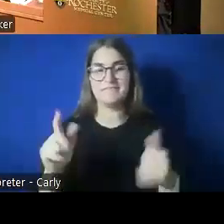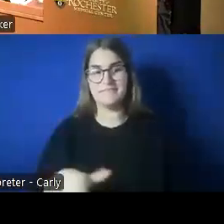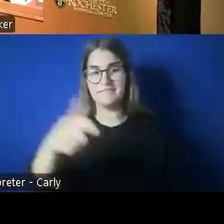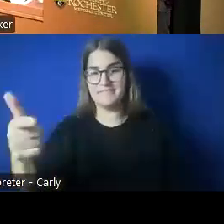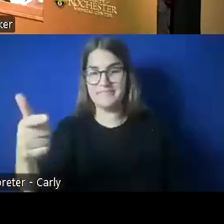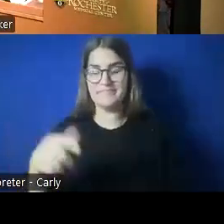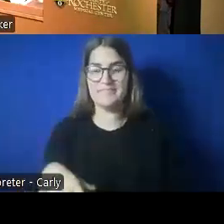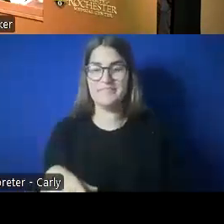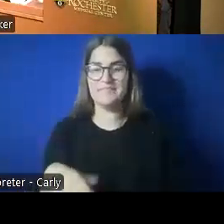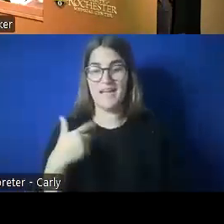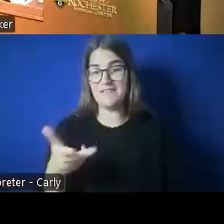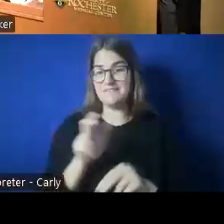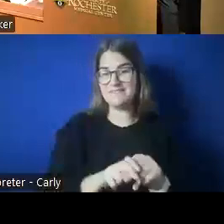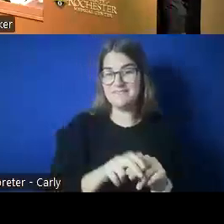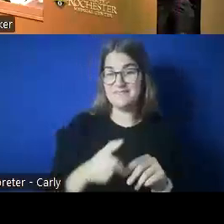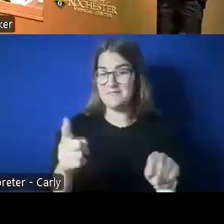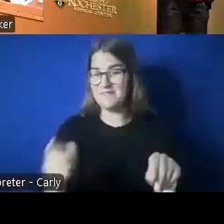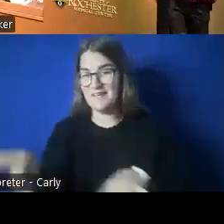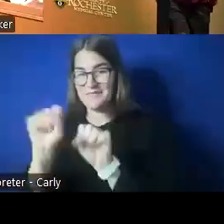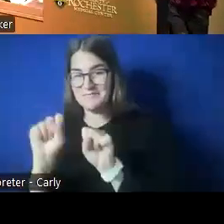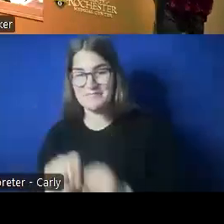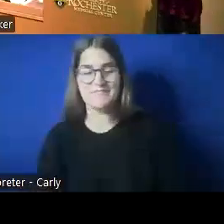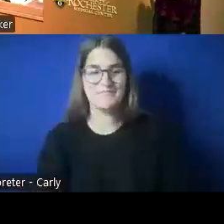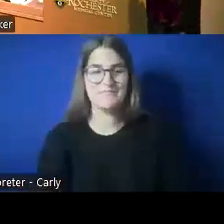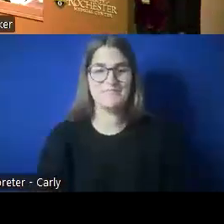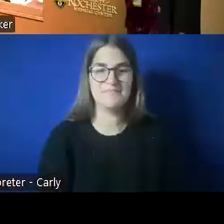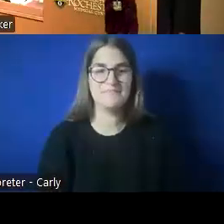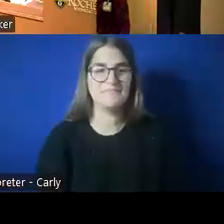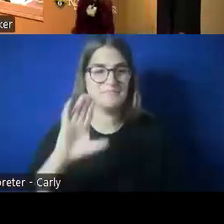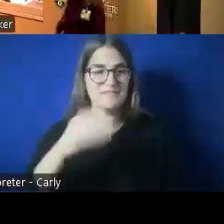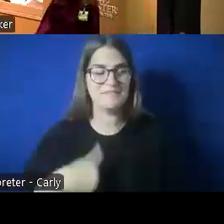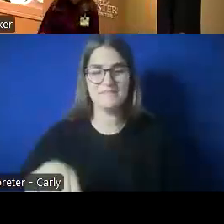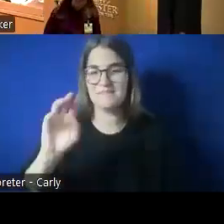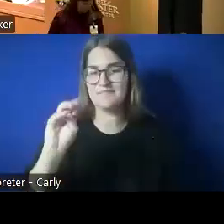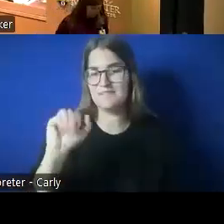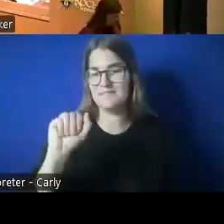seat while the rest of you guys take over all right so I'm Maddie and here at heel our focus